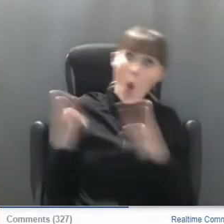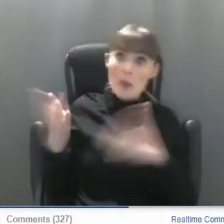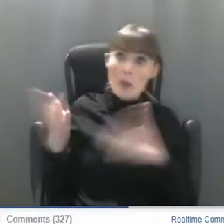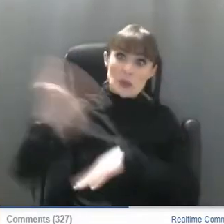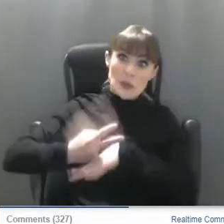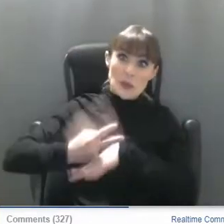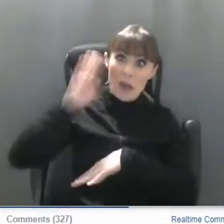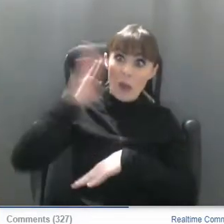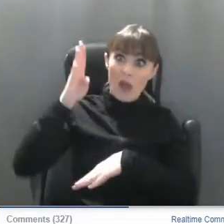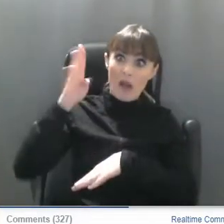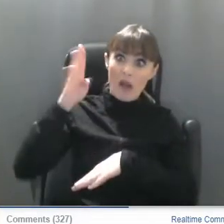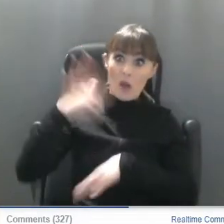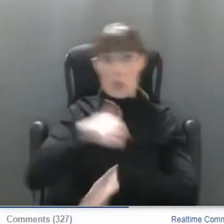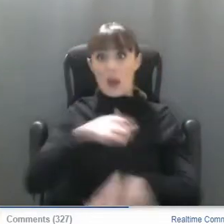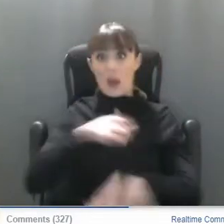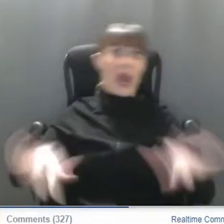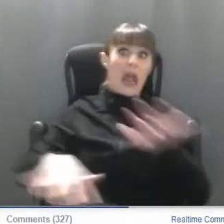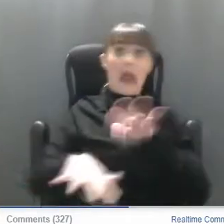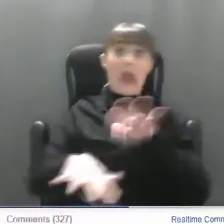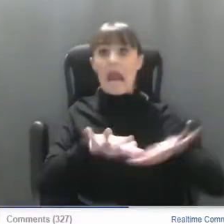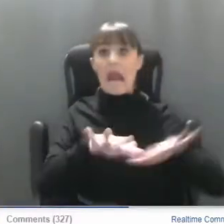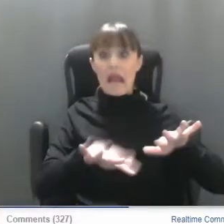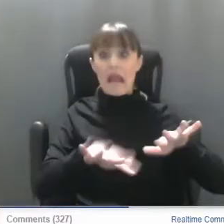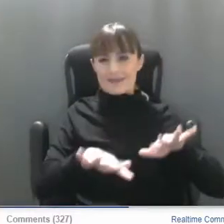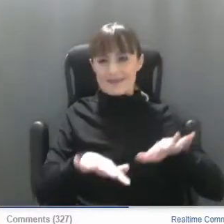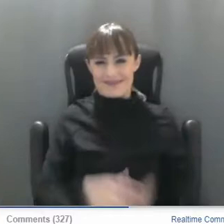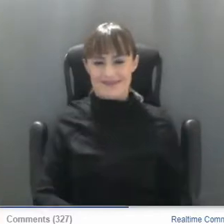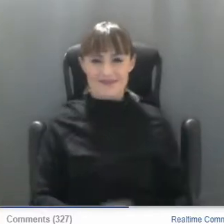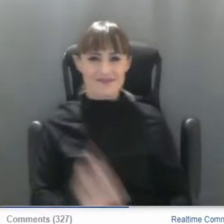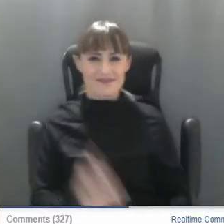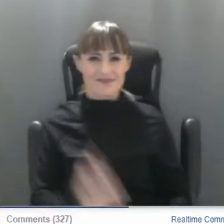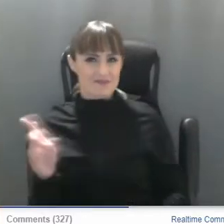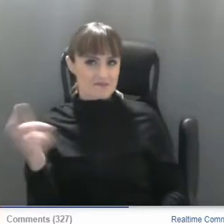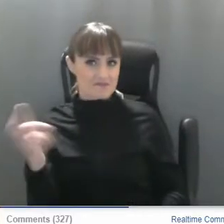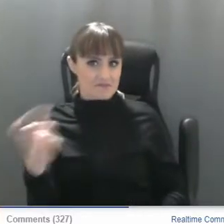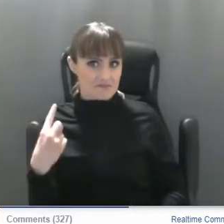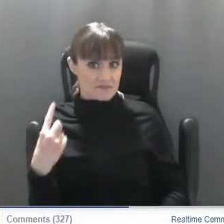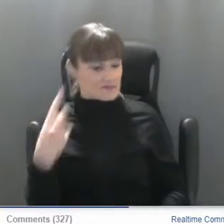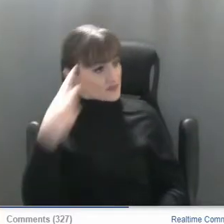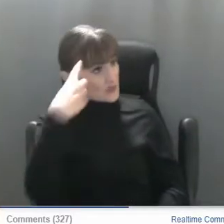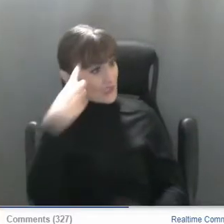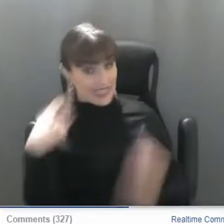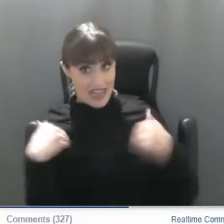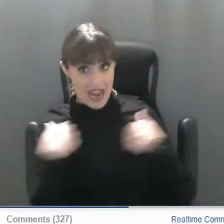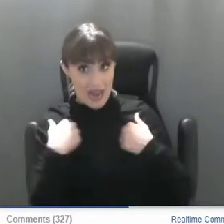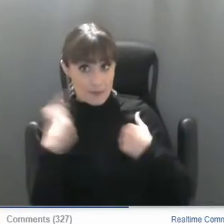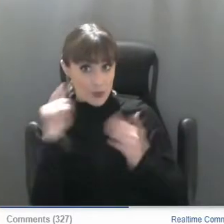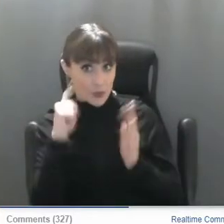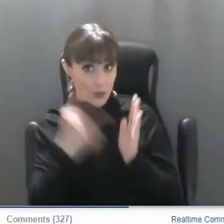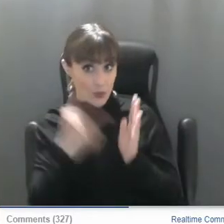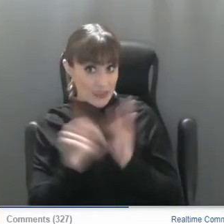are back?" I think they do- some species do for sure. Here's the Bistro. You can